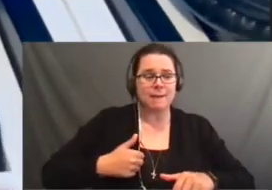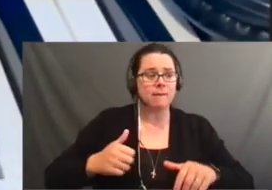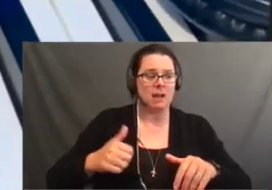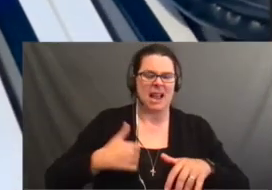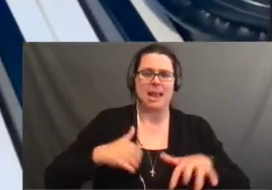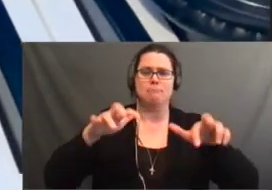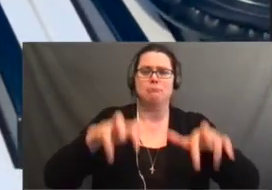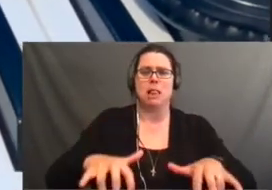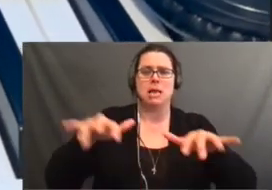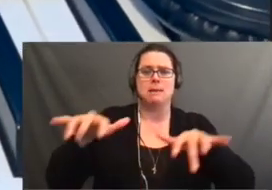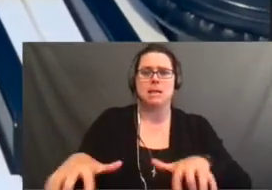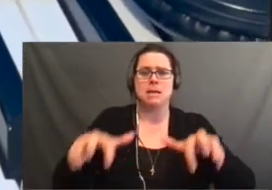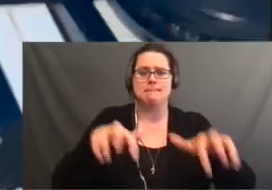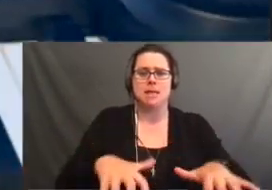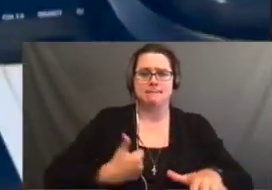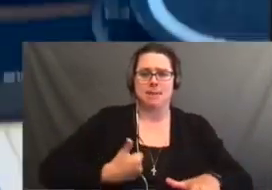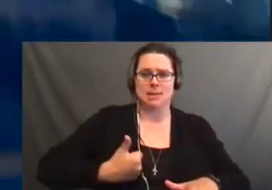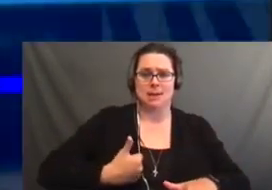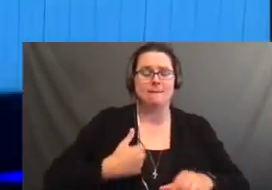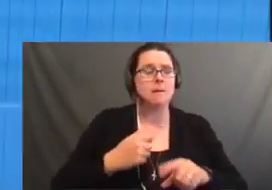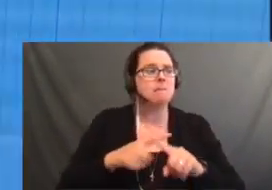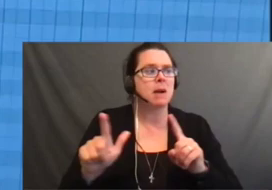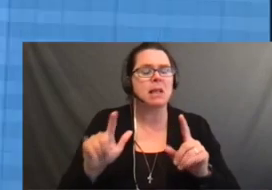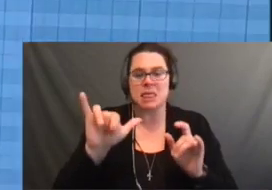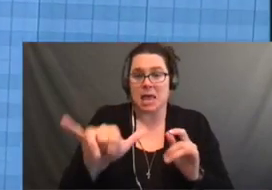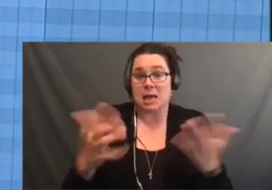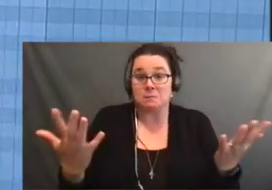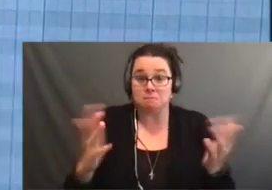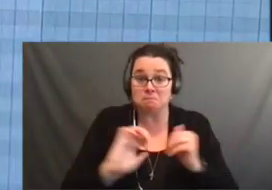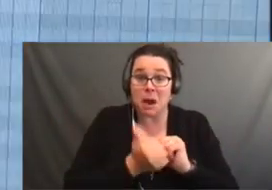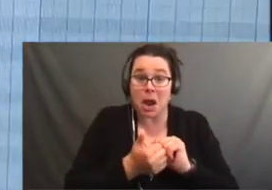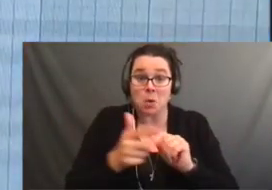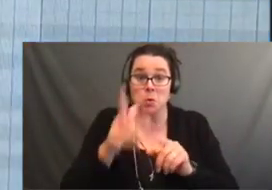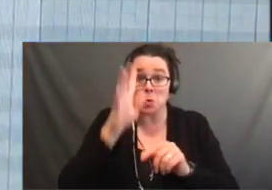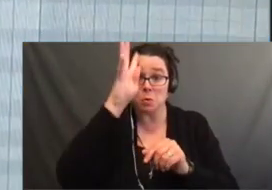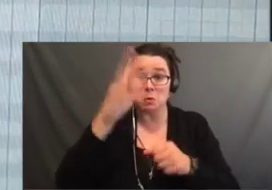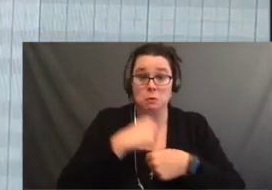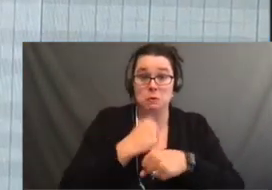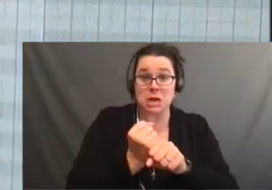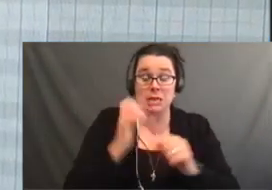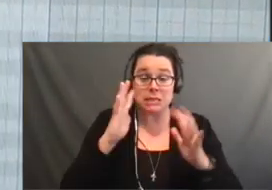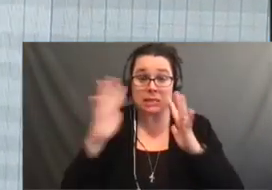But that is basically how you create the sound